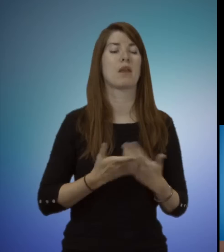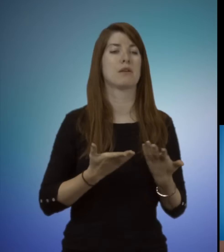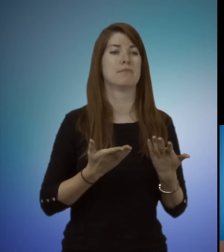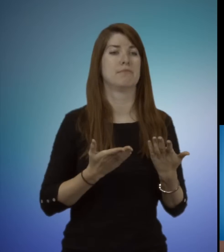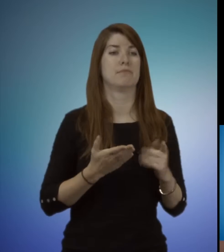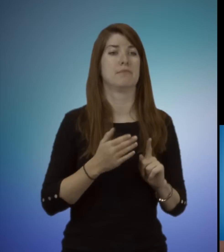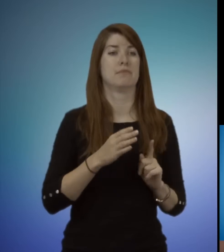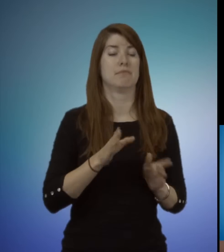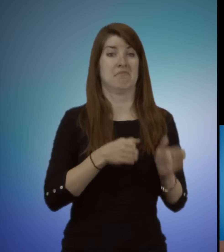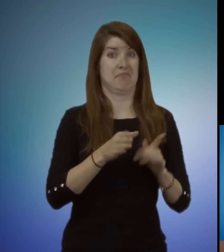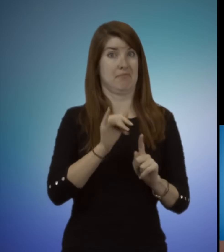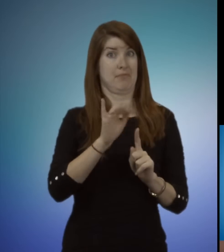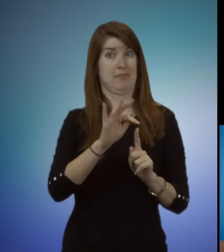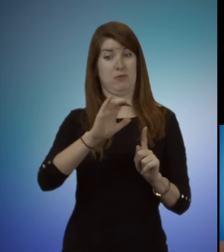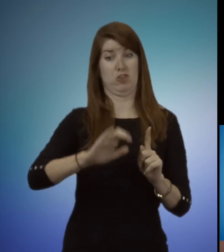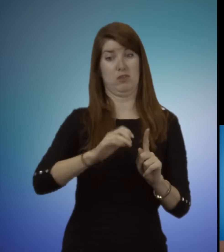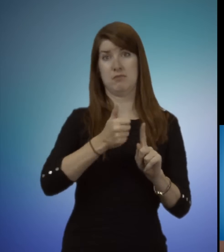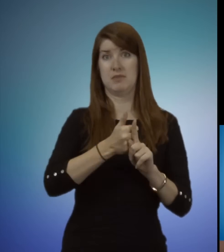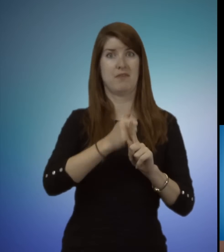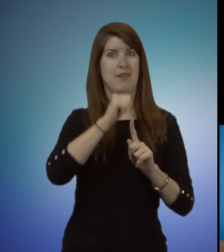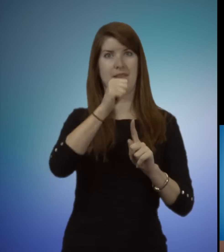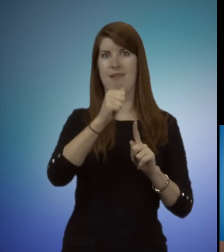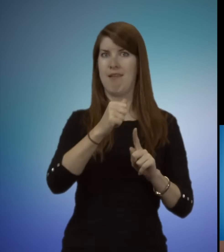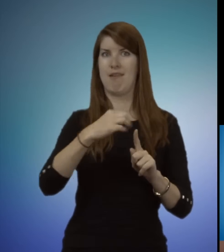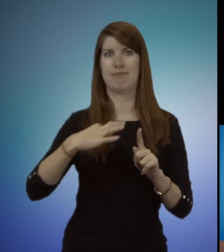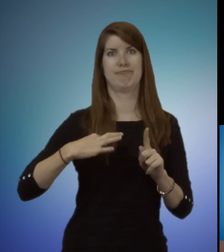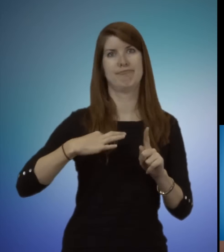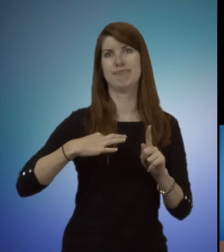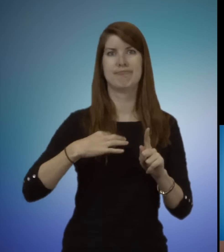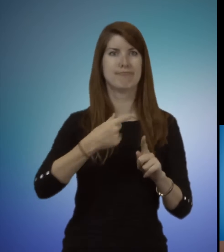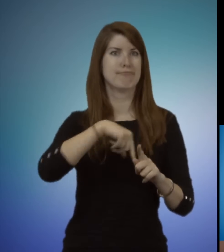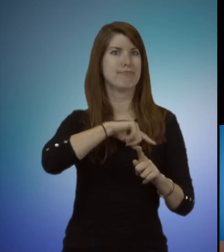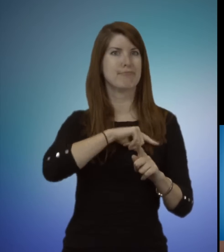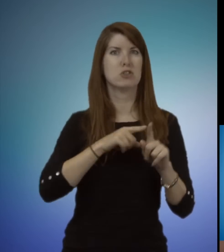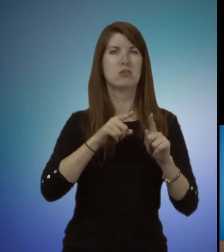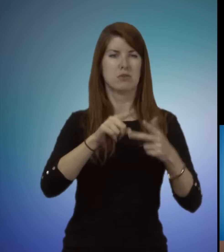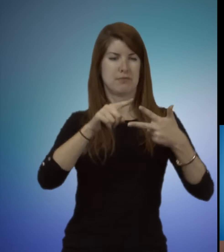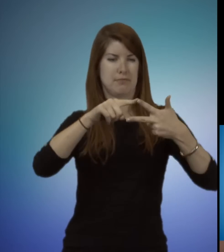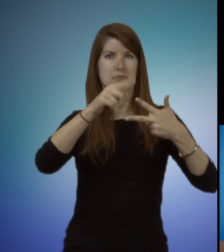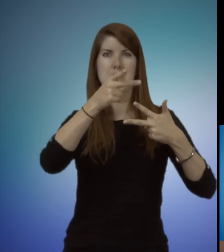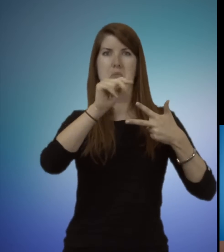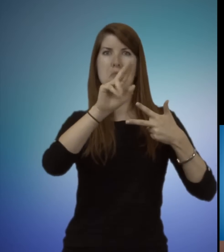If your child was not found to be eligible under Part B, you really have to ask what supports are going to be available